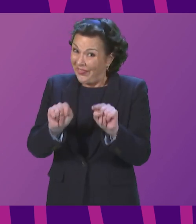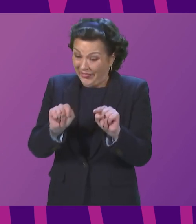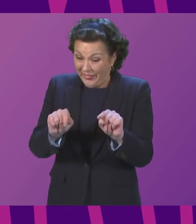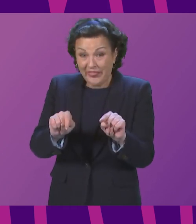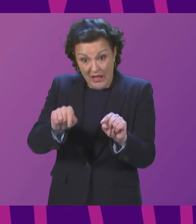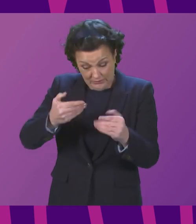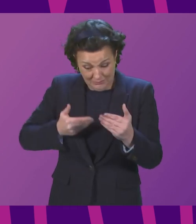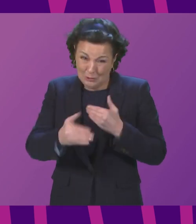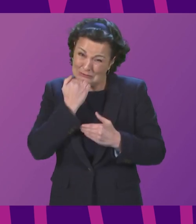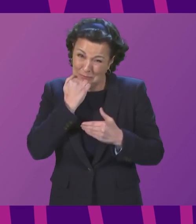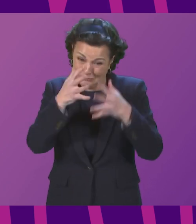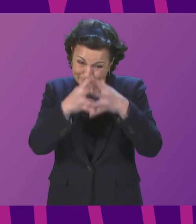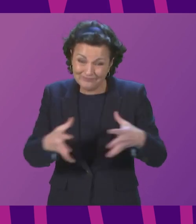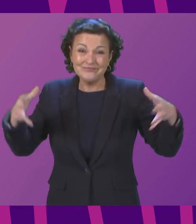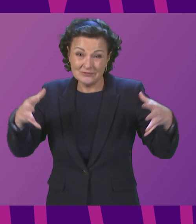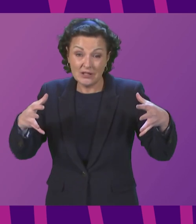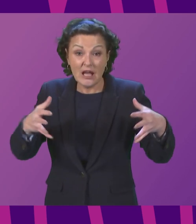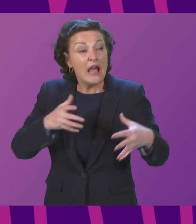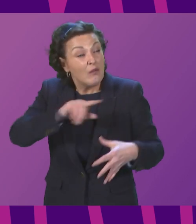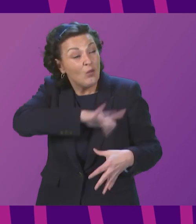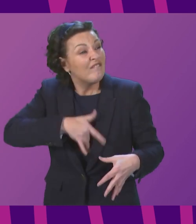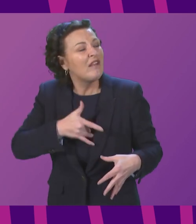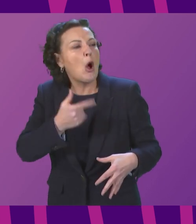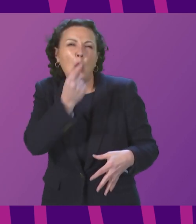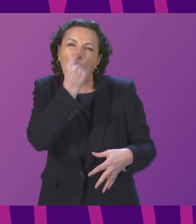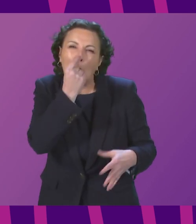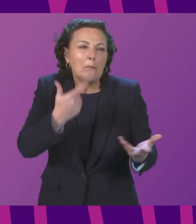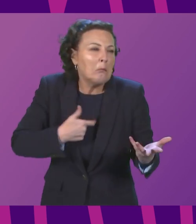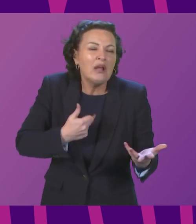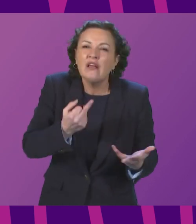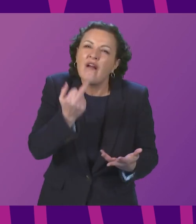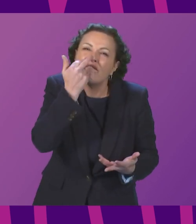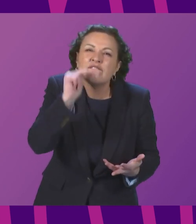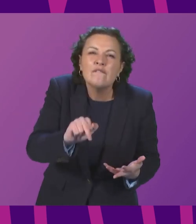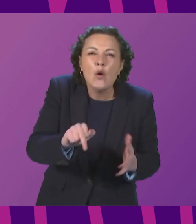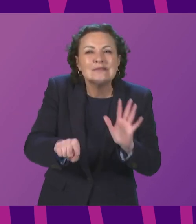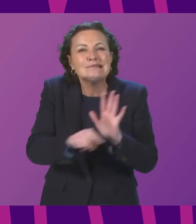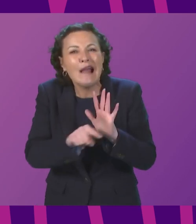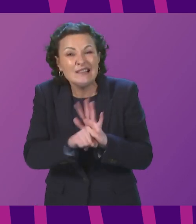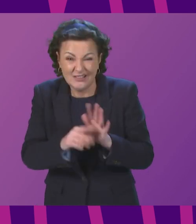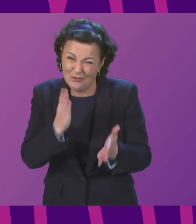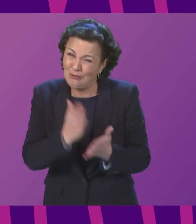lateral flow test result is very low indeed, at around just three in 10,000. Therefore,